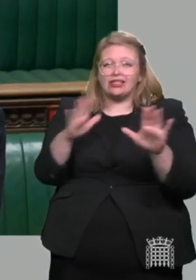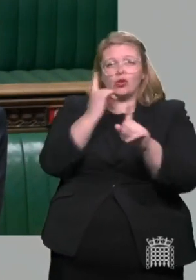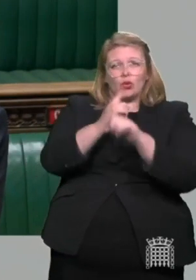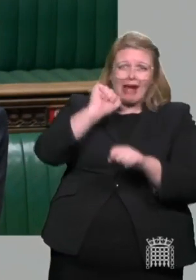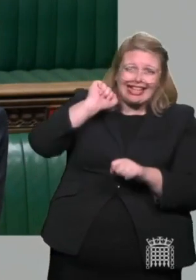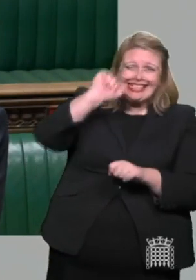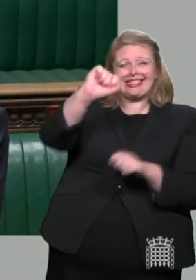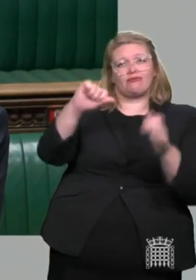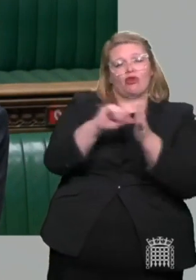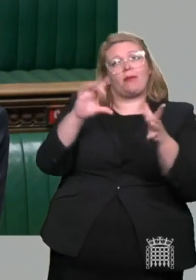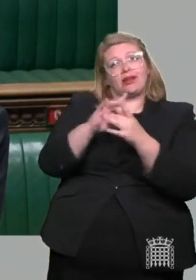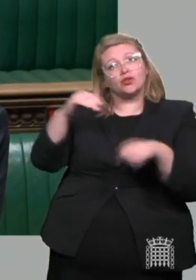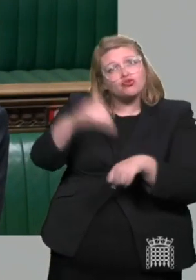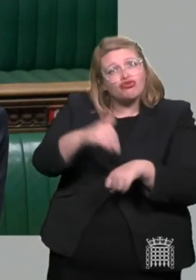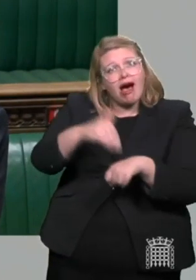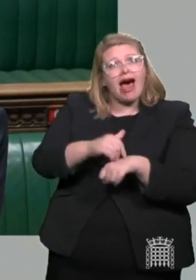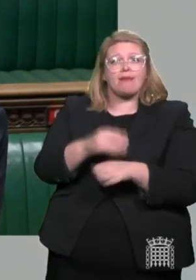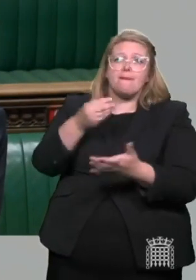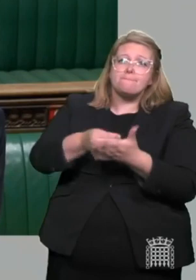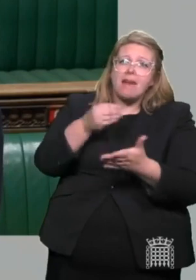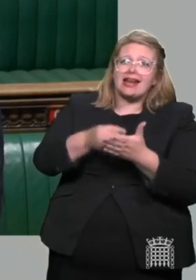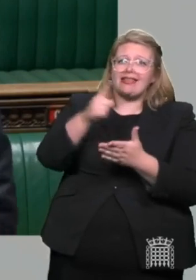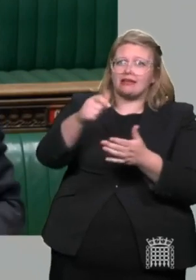that investment to fight crime, which is what I think the people of Scotland want to see.